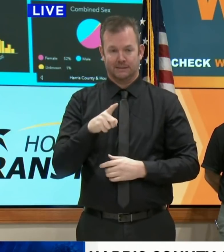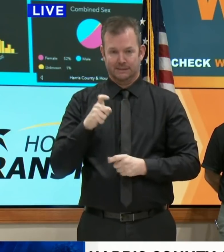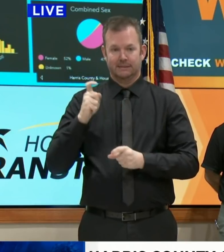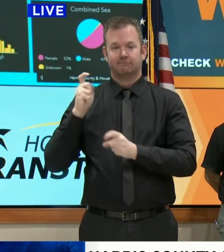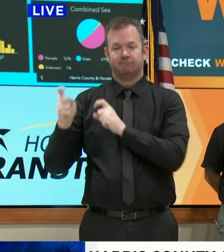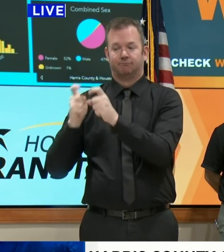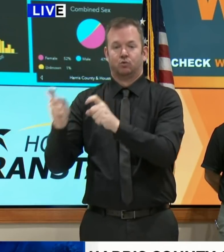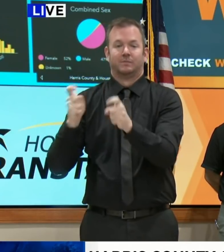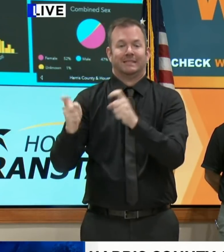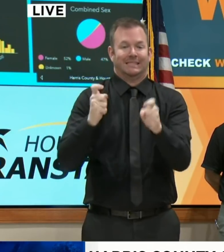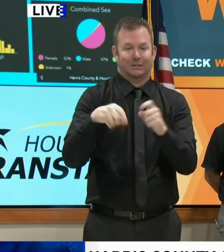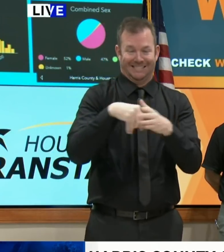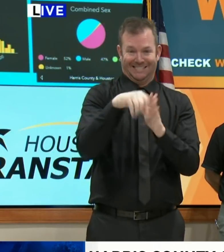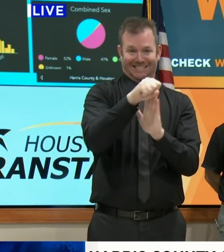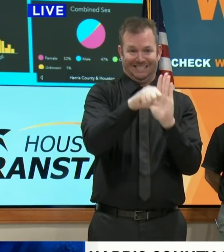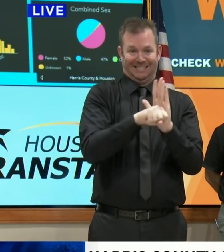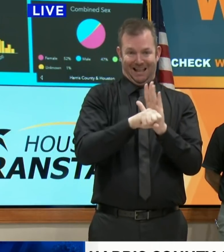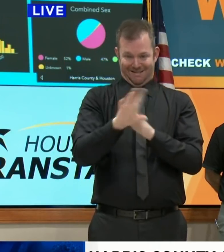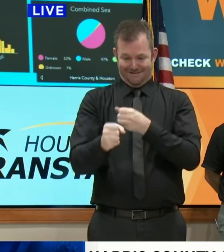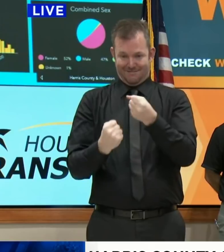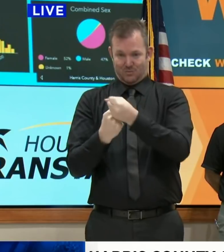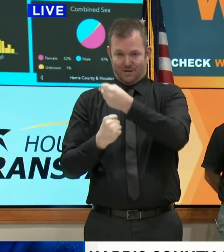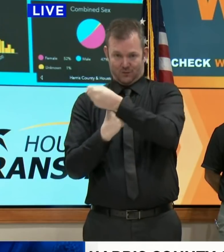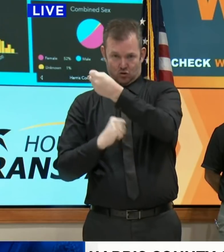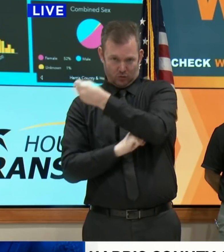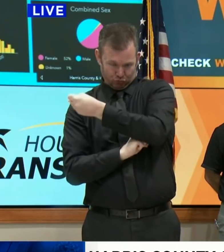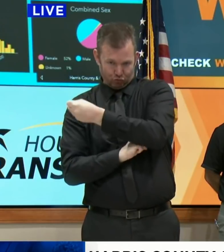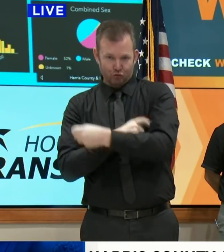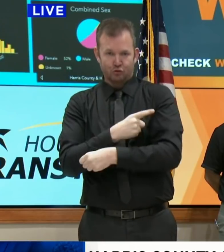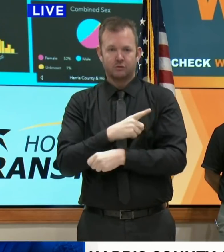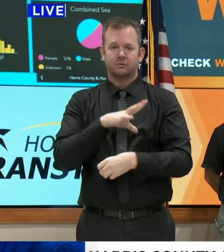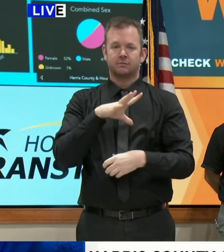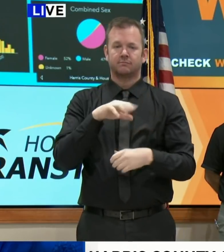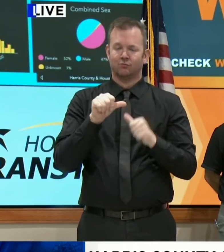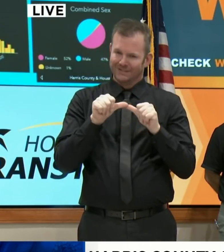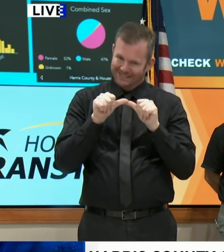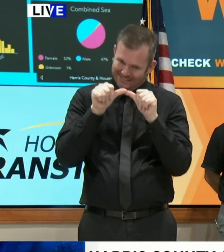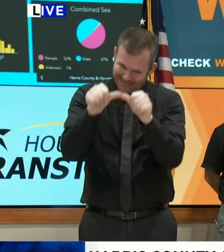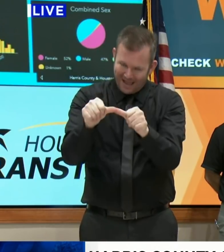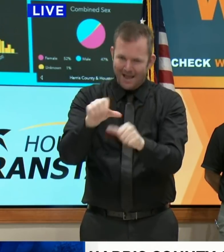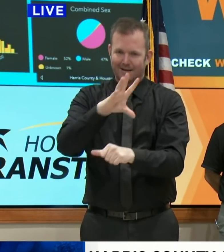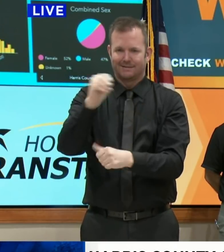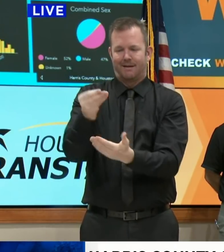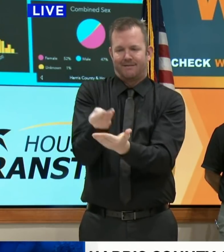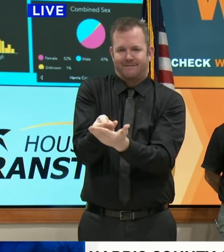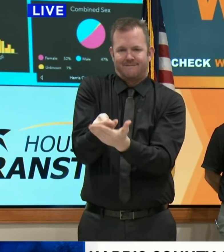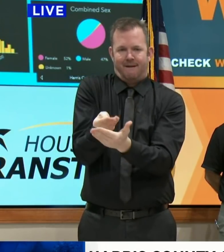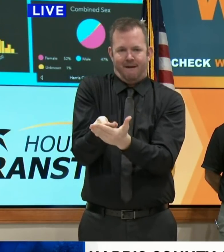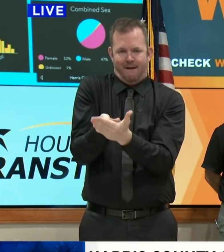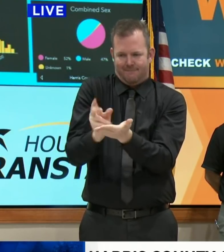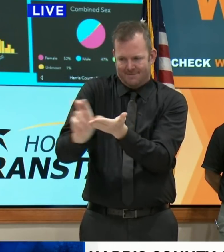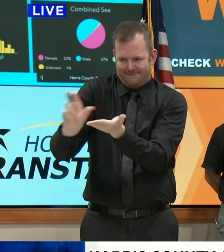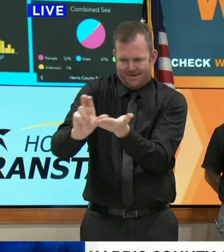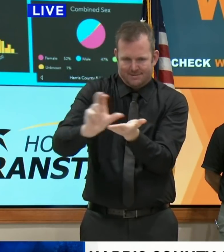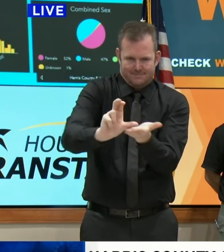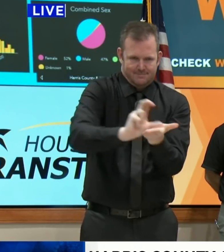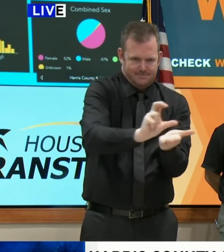vice chair of the key appropriations subcommittee, on appropriations subcommittee, on article 3 which is a public and article 3 which is a public and higher education he’s a member higher education he’s a member of the Appropriations of the Appropriations subcommittee on